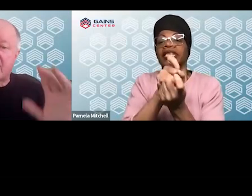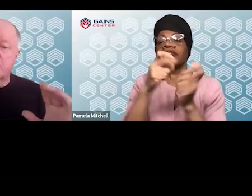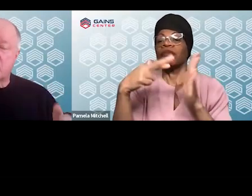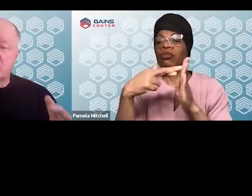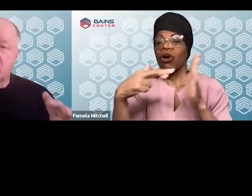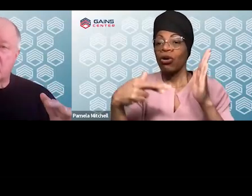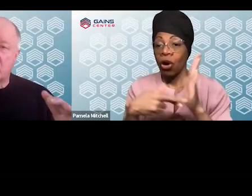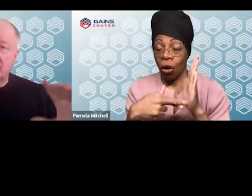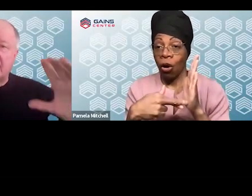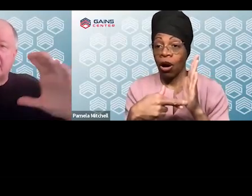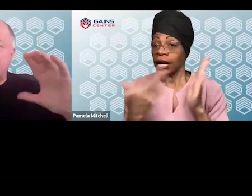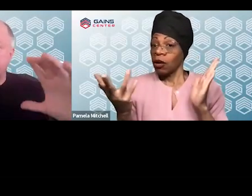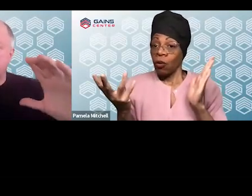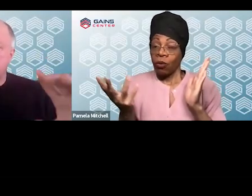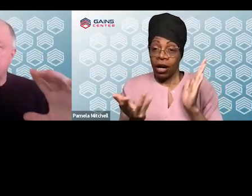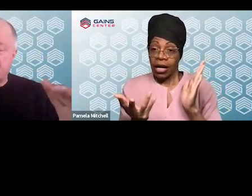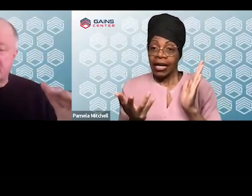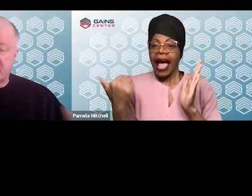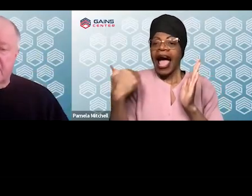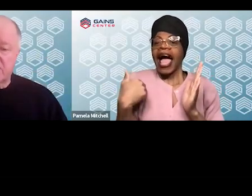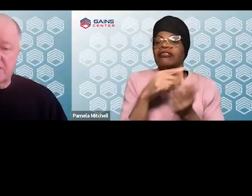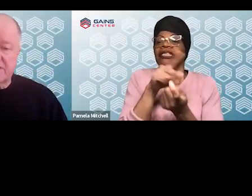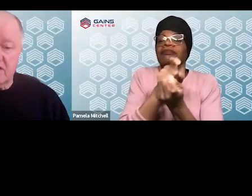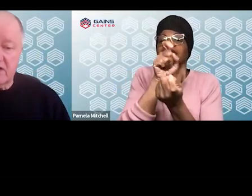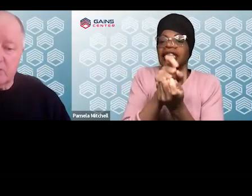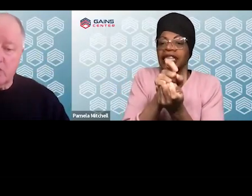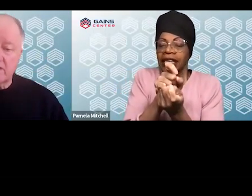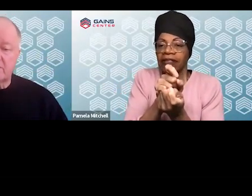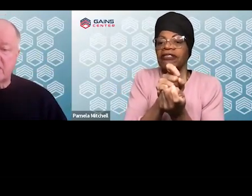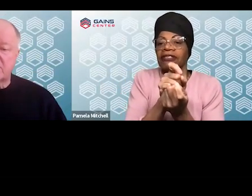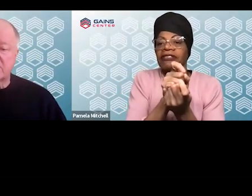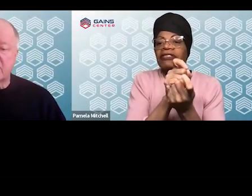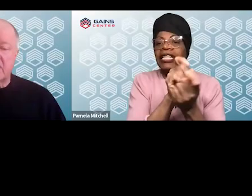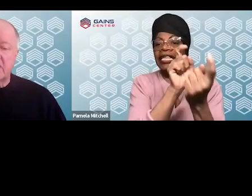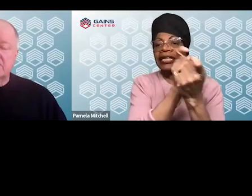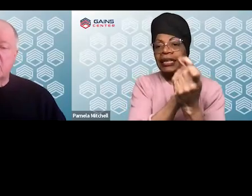and that protocol has certain specifications that are important to be used.